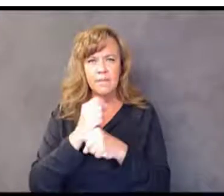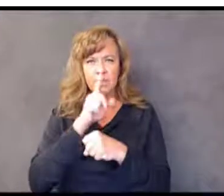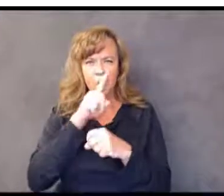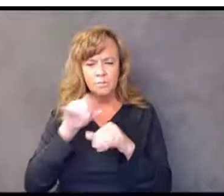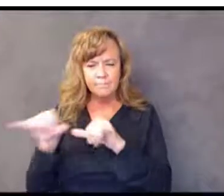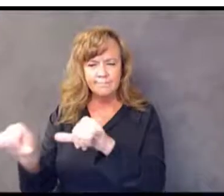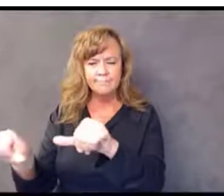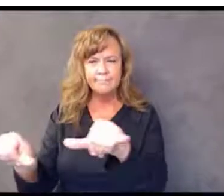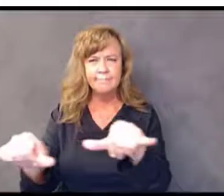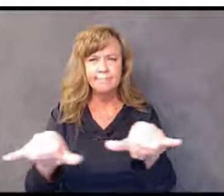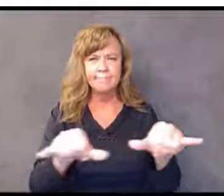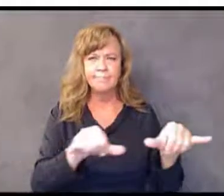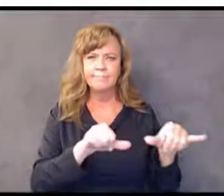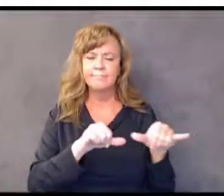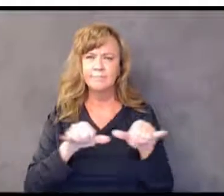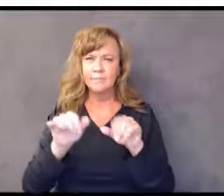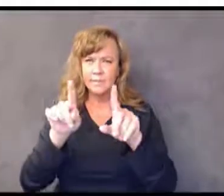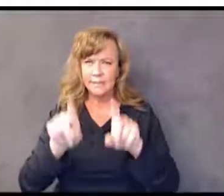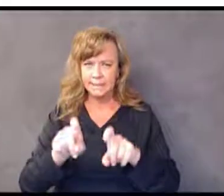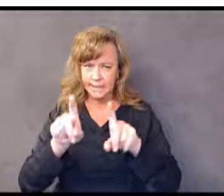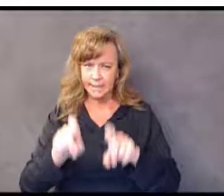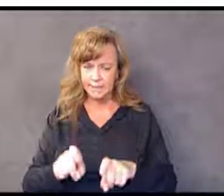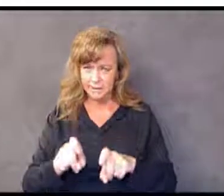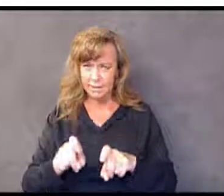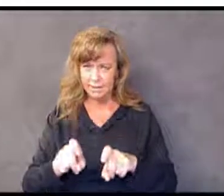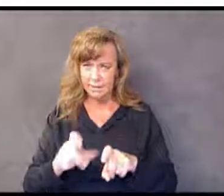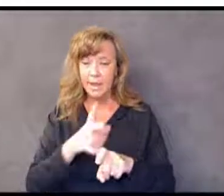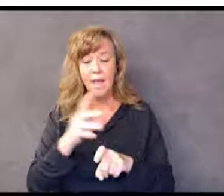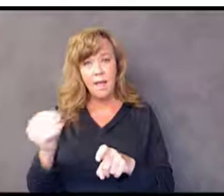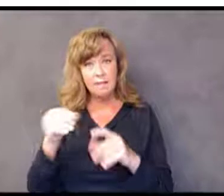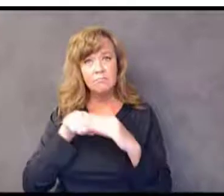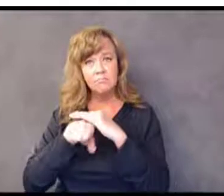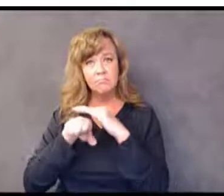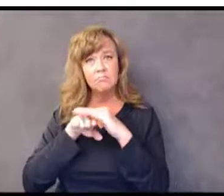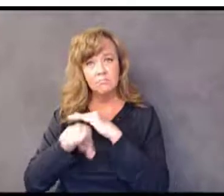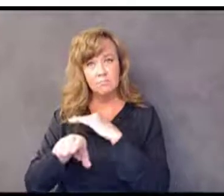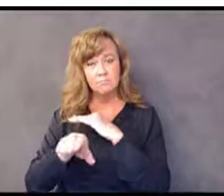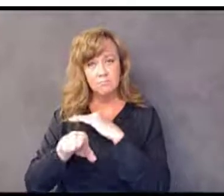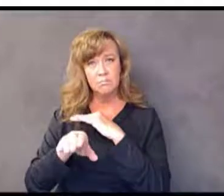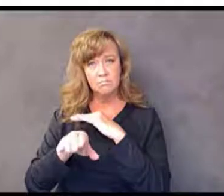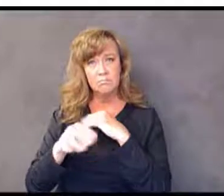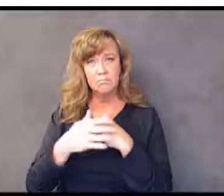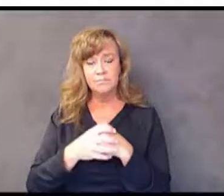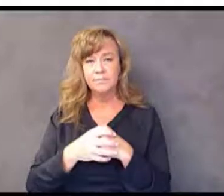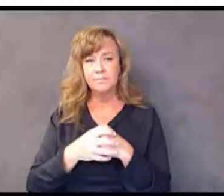of the IRI to students who are deaf or hard of hearing are: separate setting, multiple